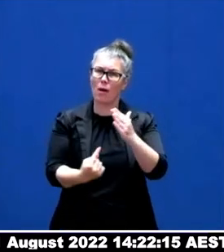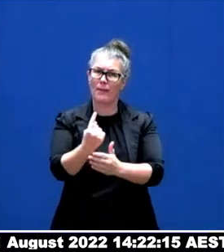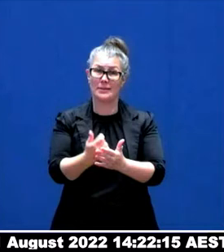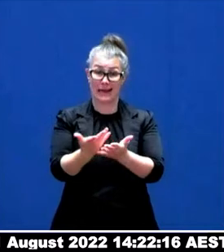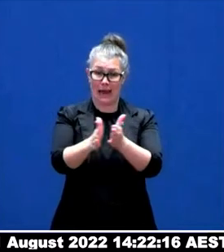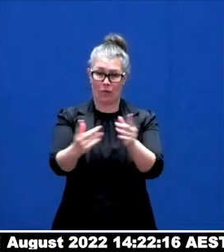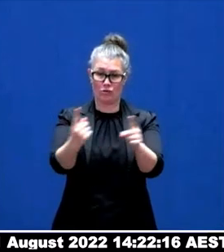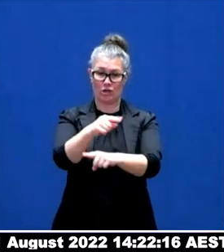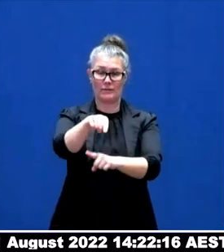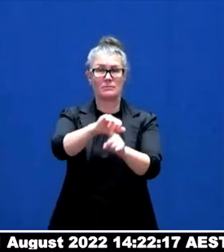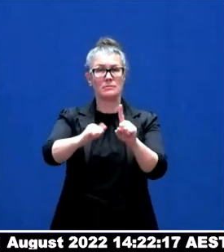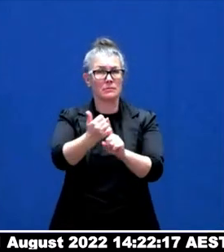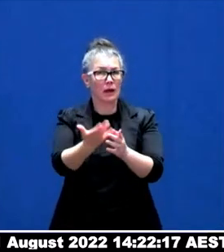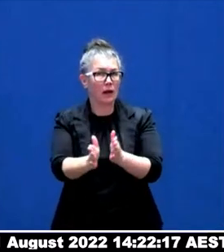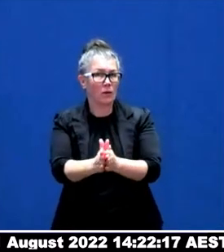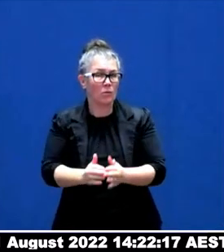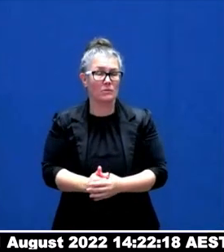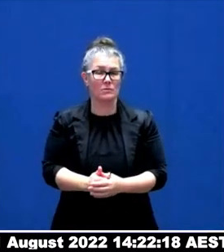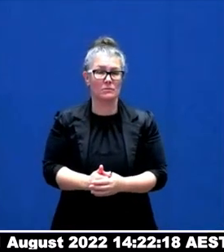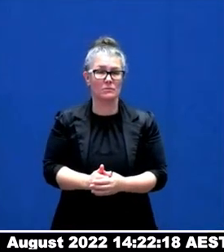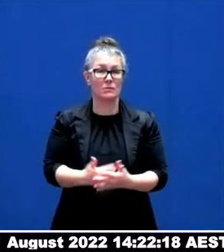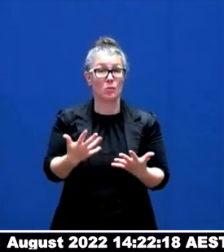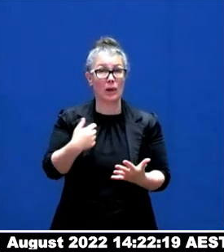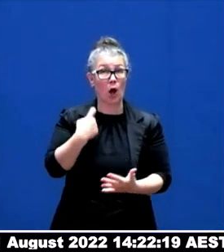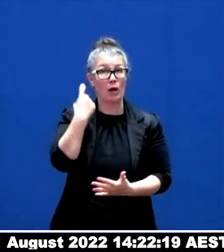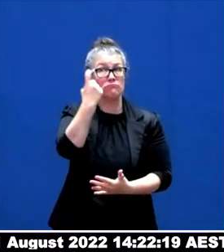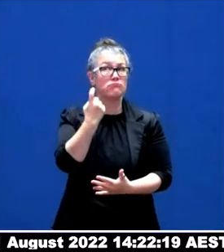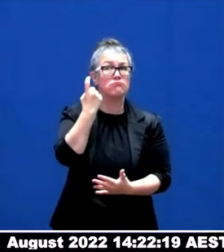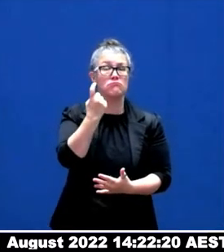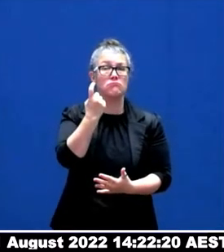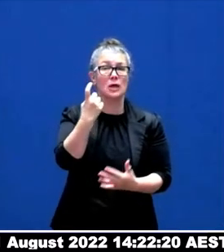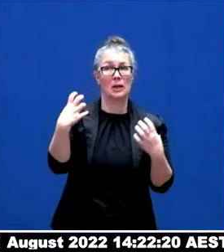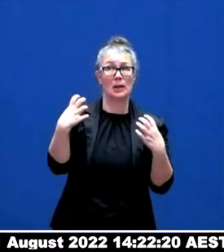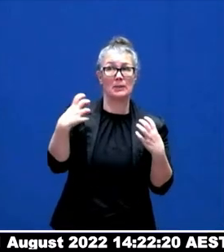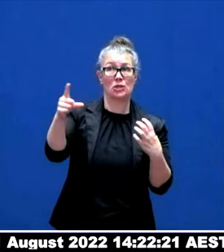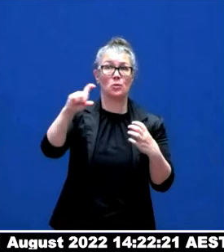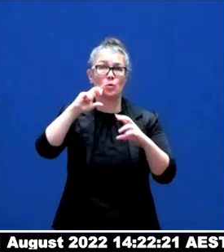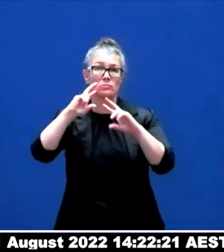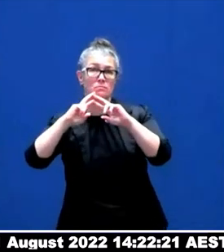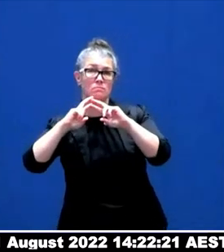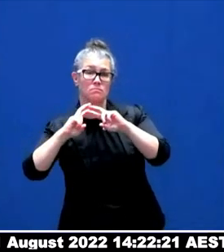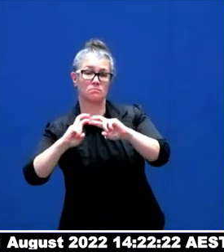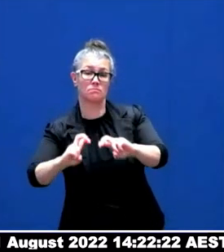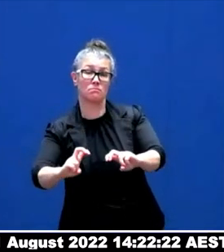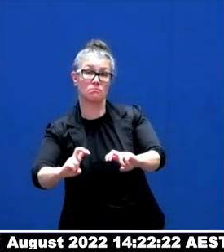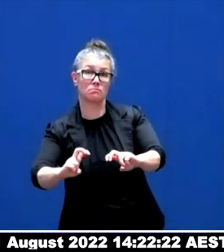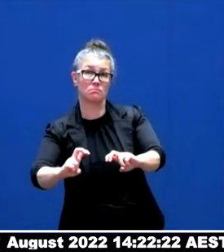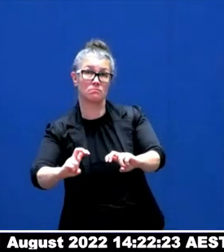Well, I imagine the Commission would then investigate and - I'm not really